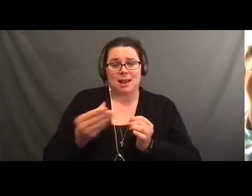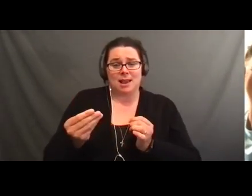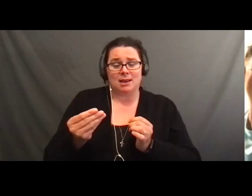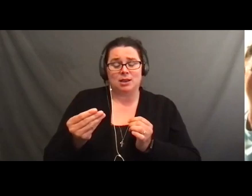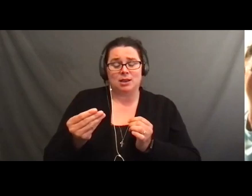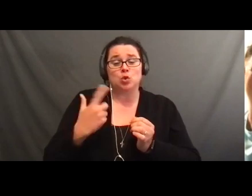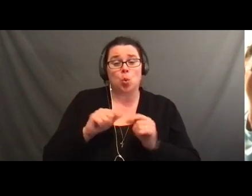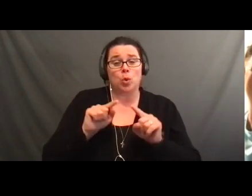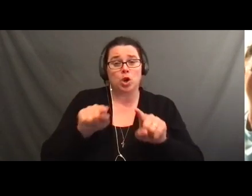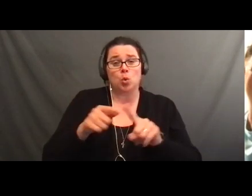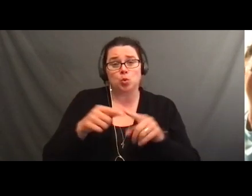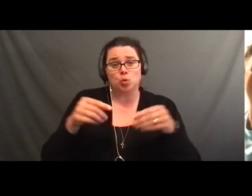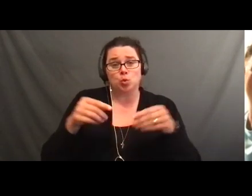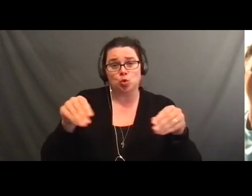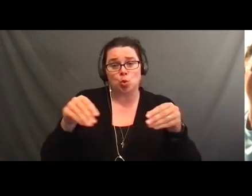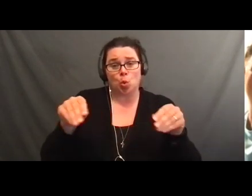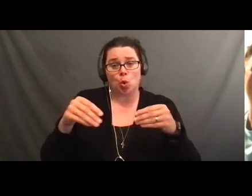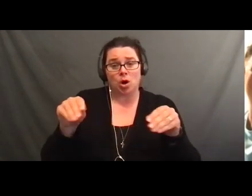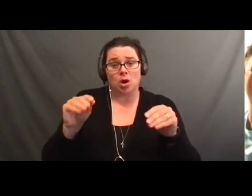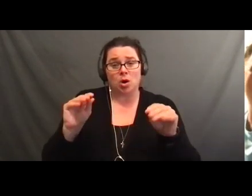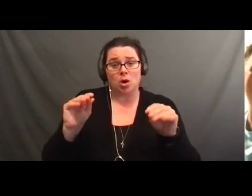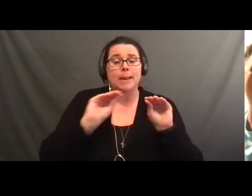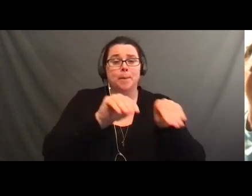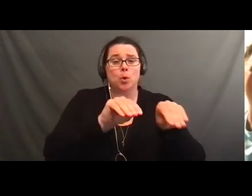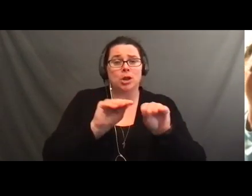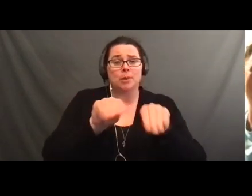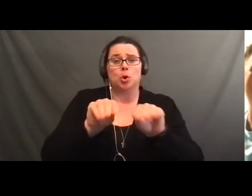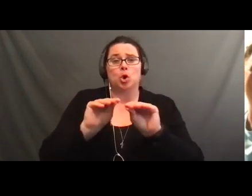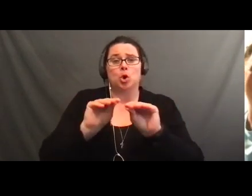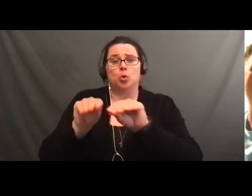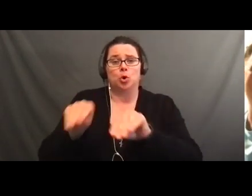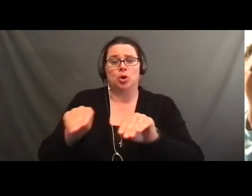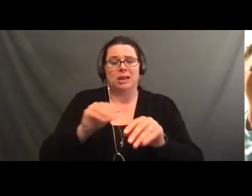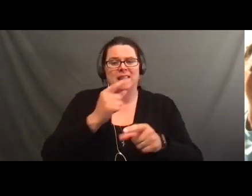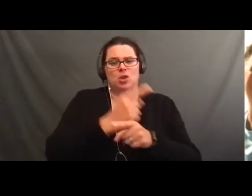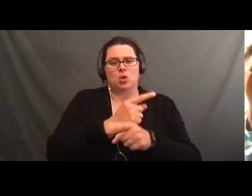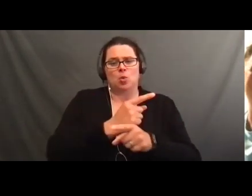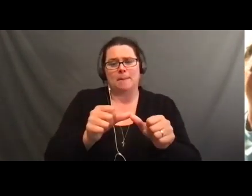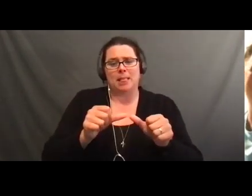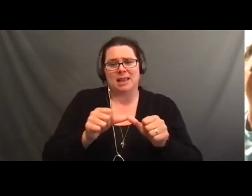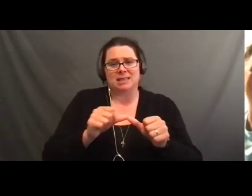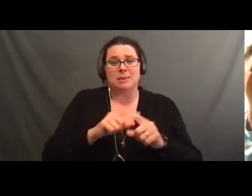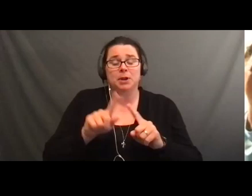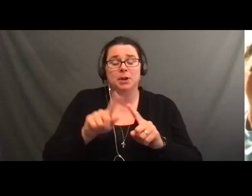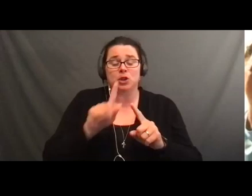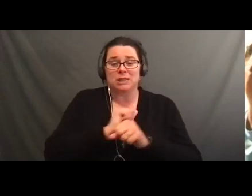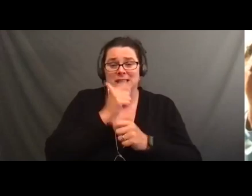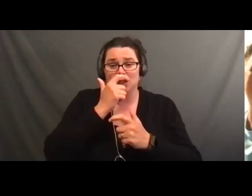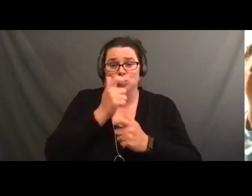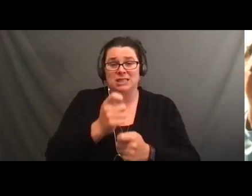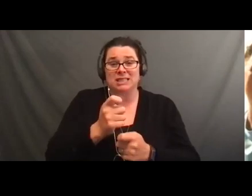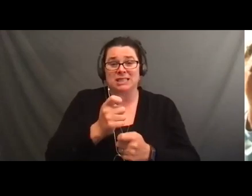the store and we put things back in place where they're supposed to go. But it's really interesting how that has transferred at home.